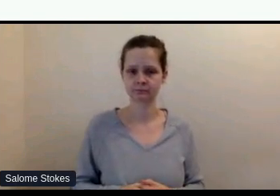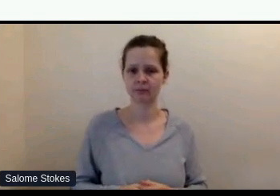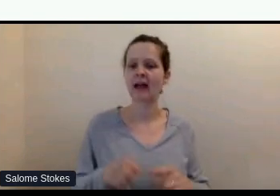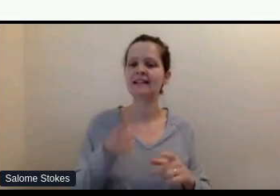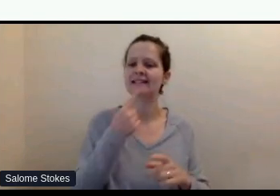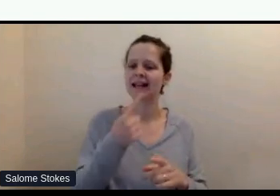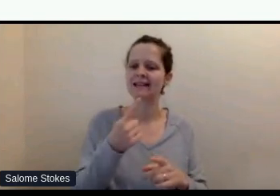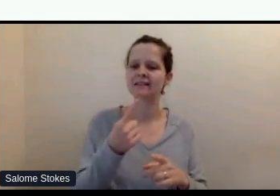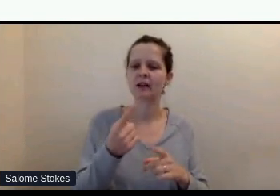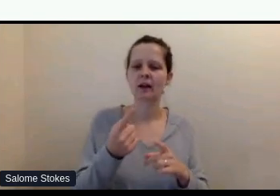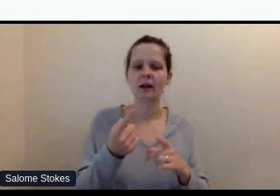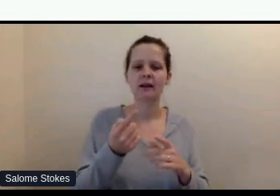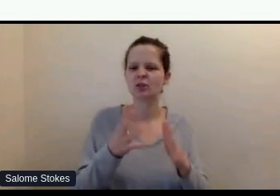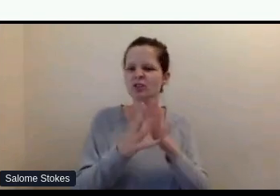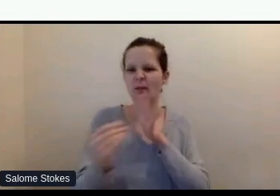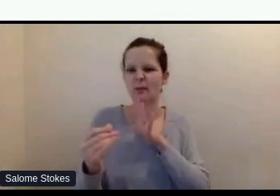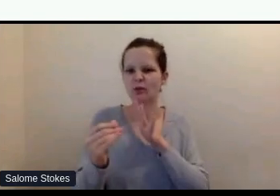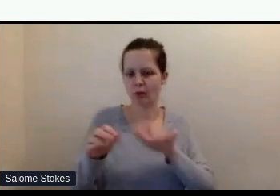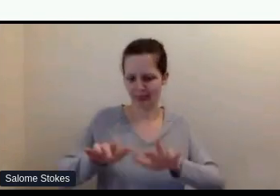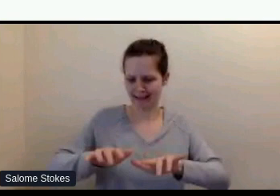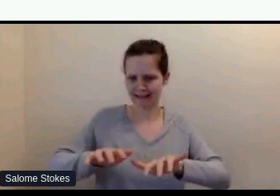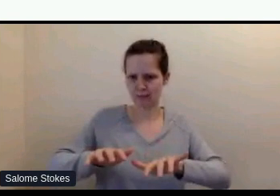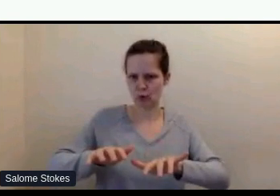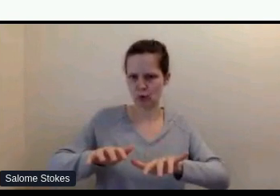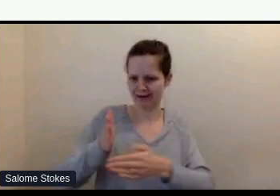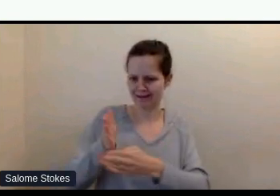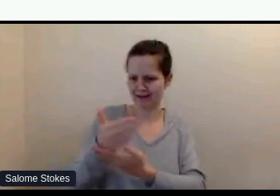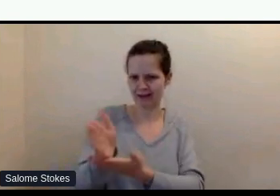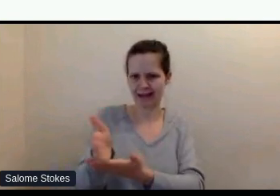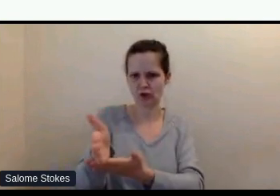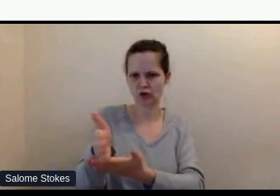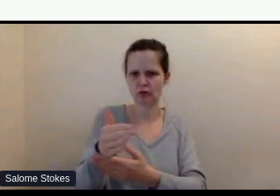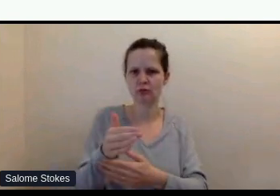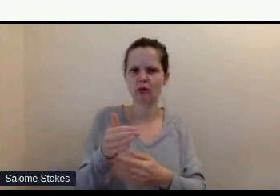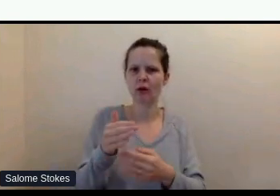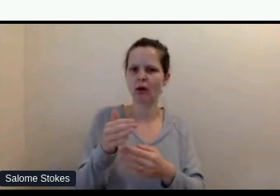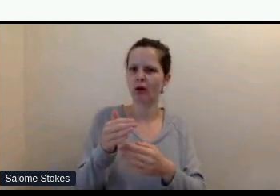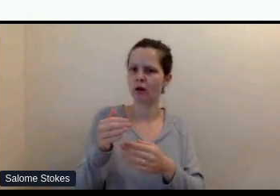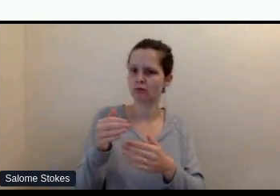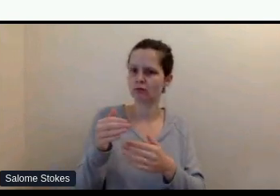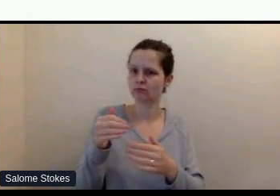keyboard navigation and so it tells you what the expectations would be for things like combo box,